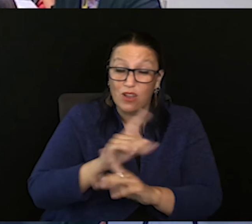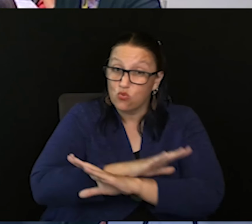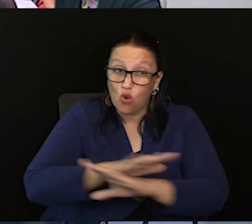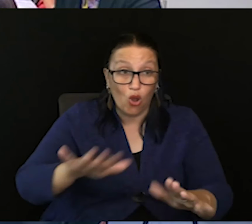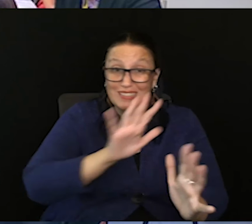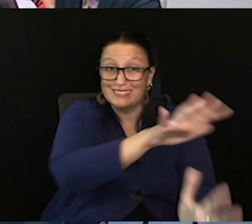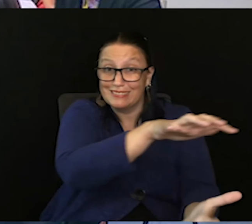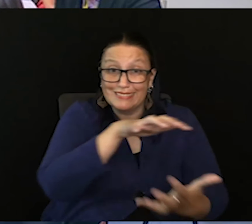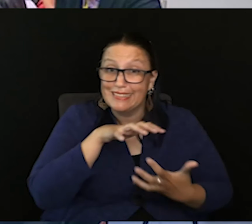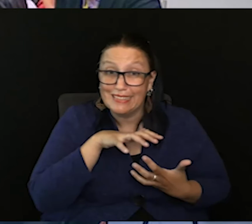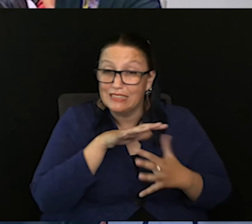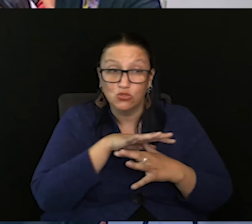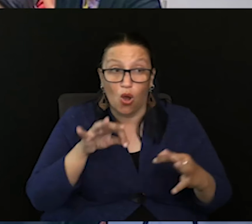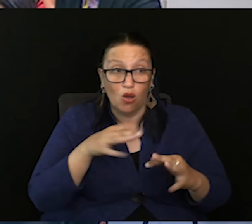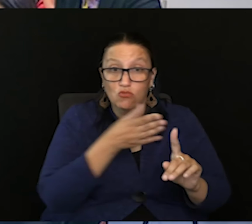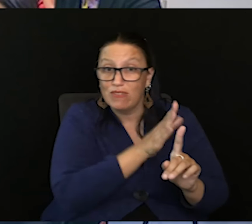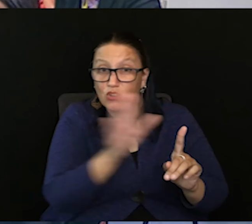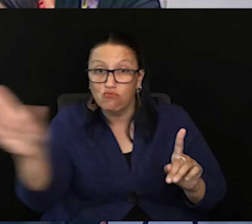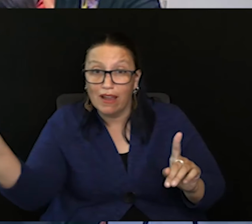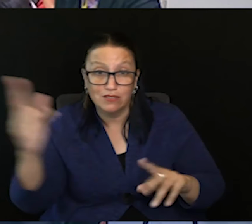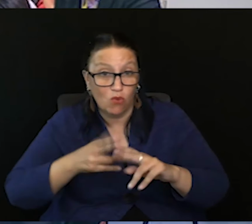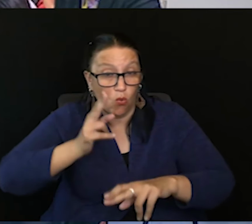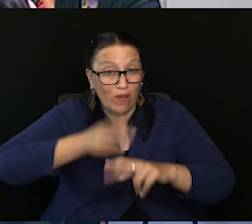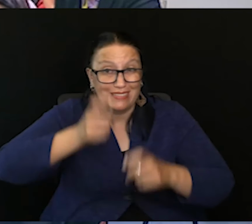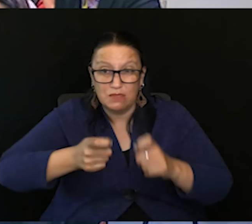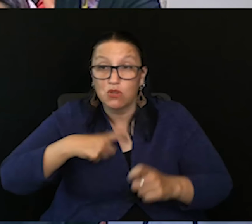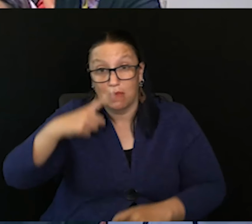no seizures, no redirection, nothing on rapid